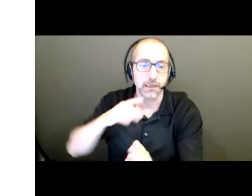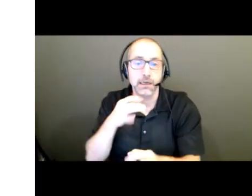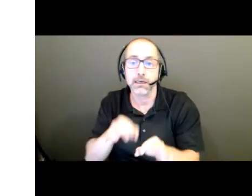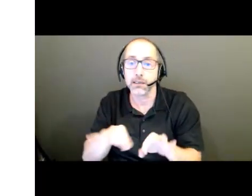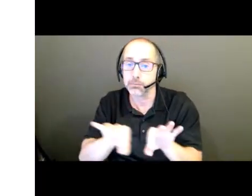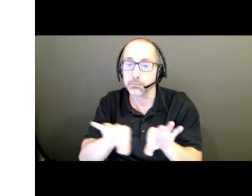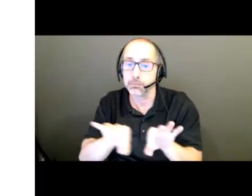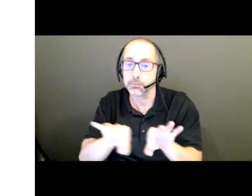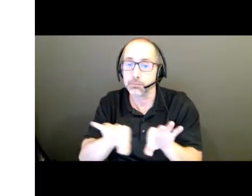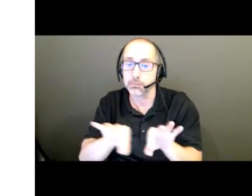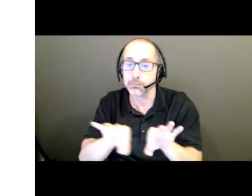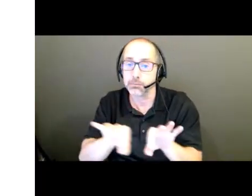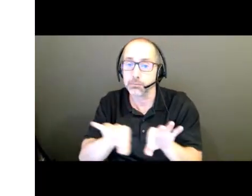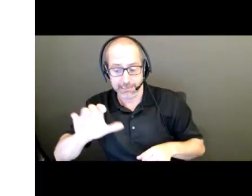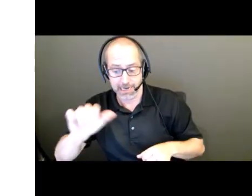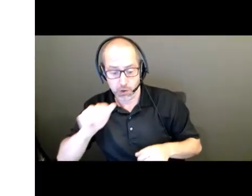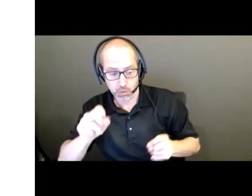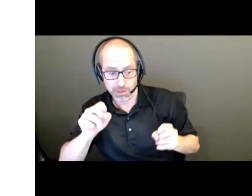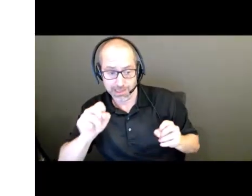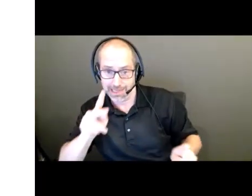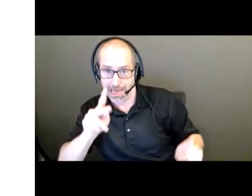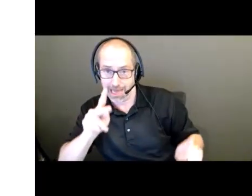allowing applicants to apply for retroactive expenses.